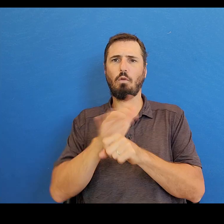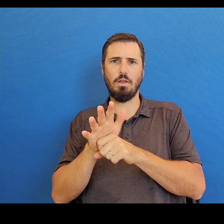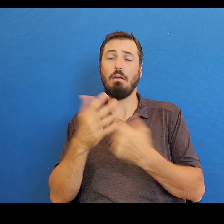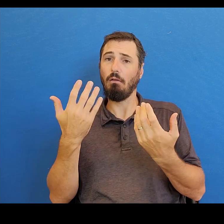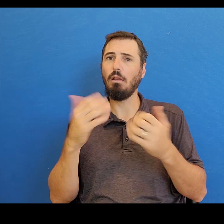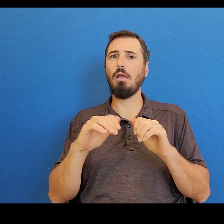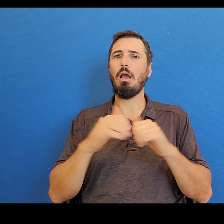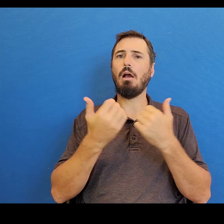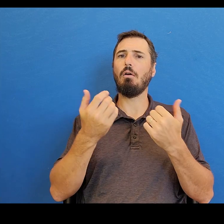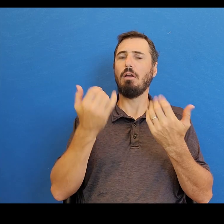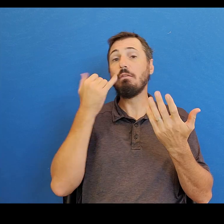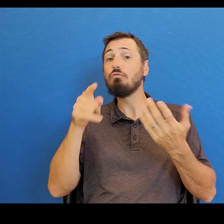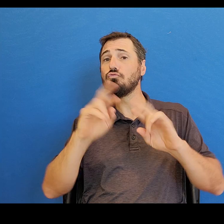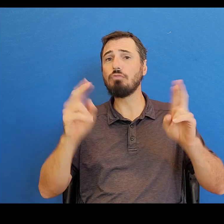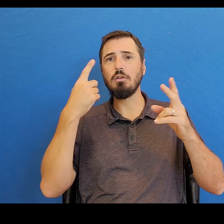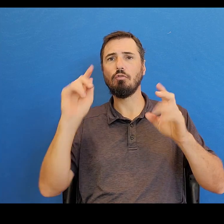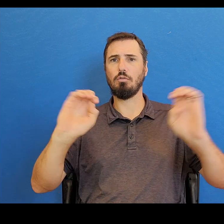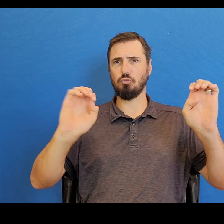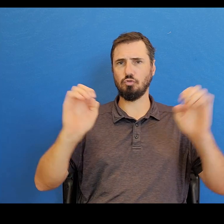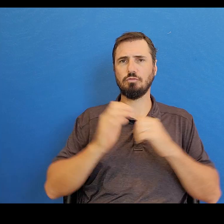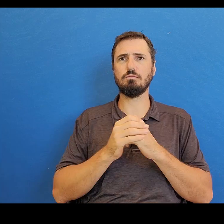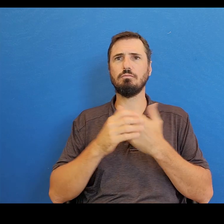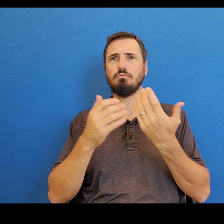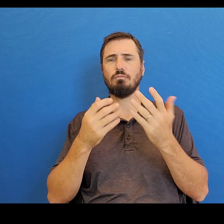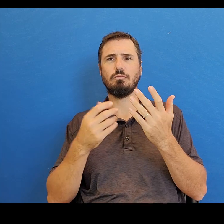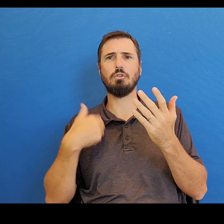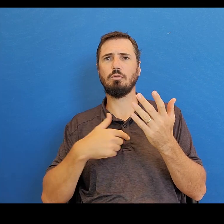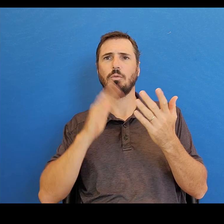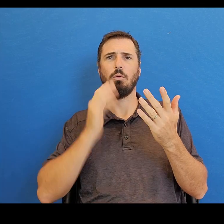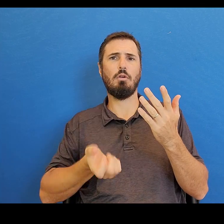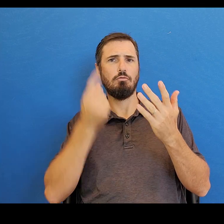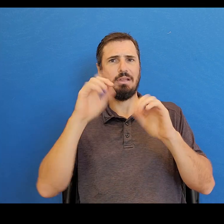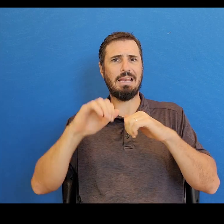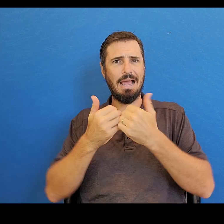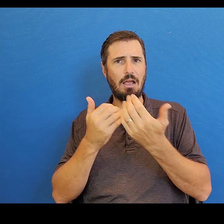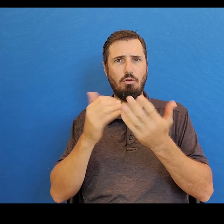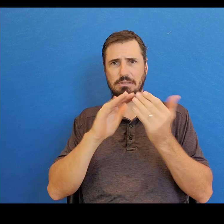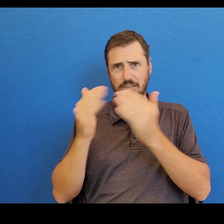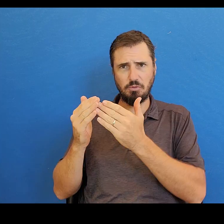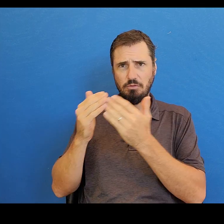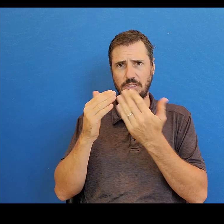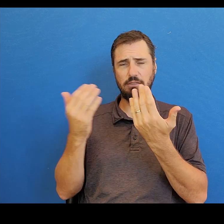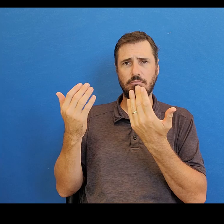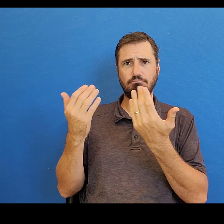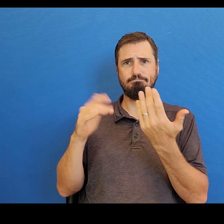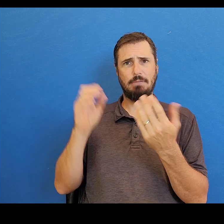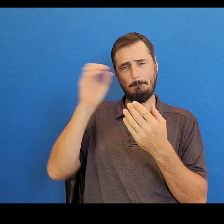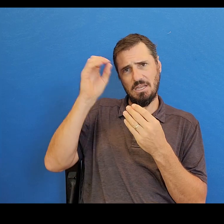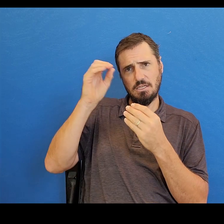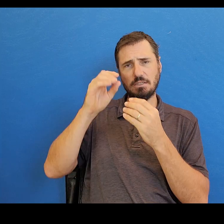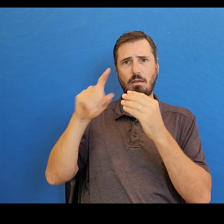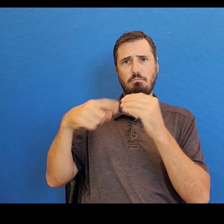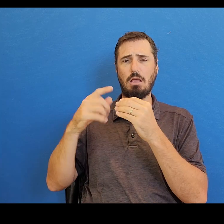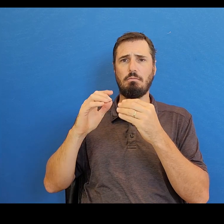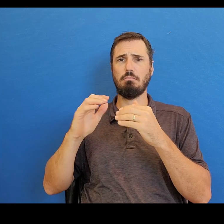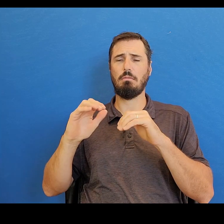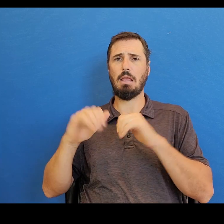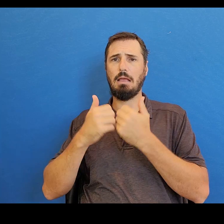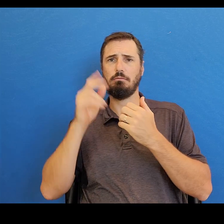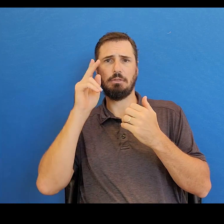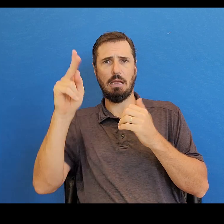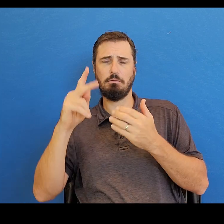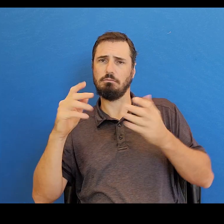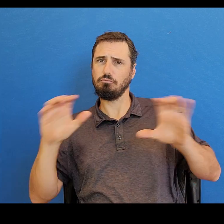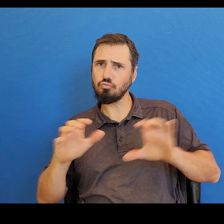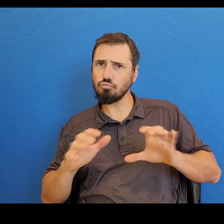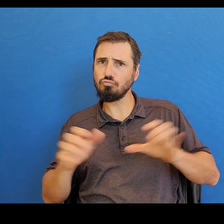Your participation will help us understand how the community sees our COVID-19 response efforts over the past two years. It will build upon what we’ve learned from prior CASPER surveys